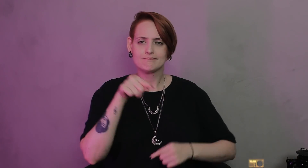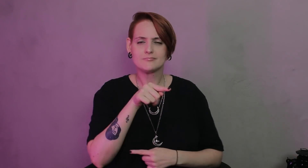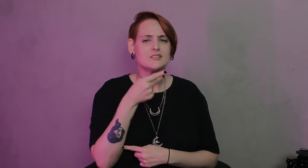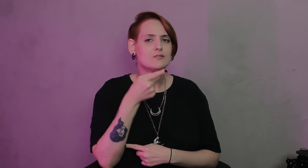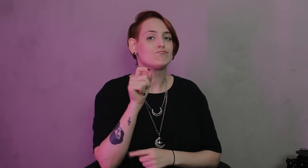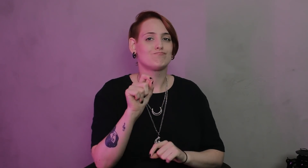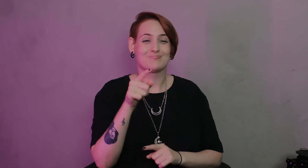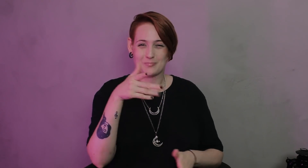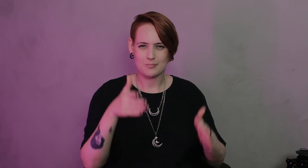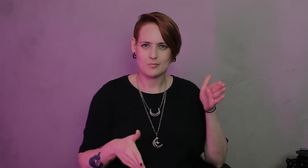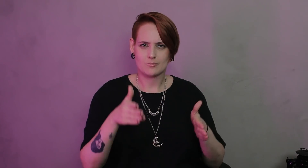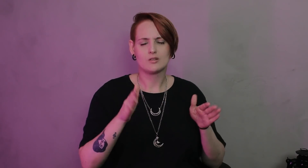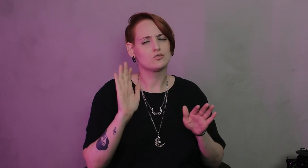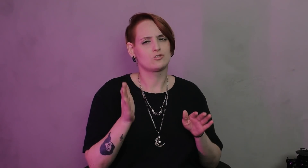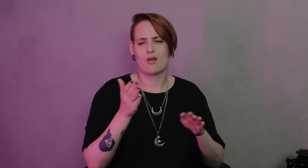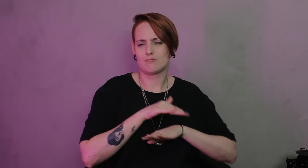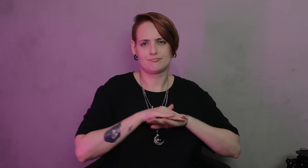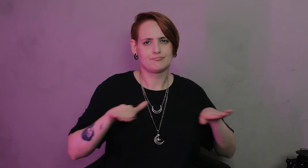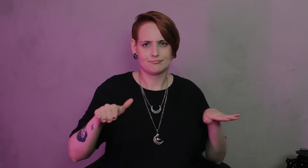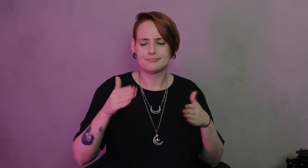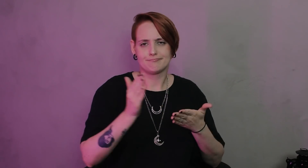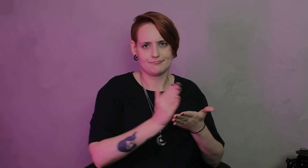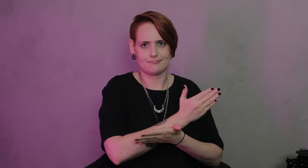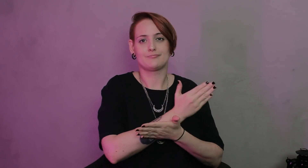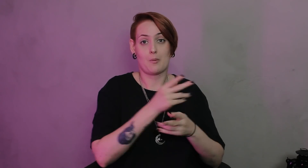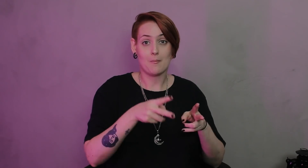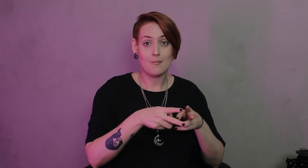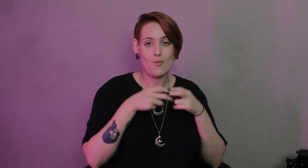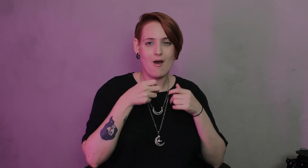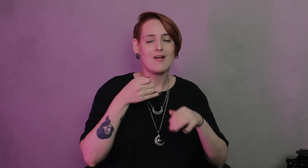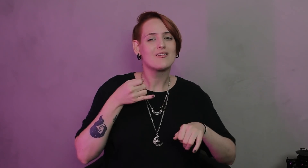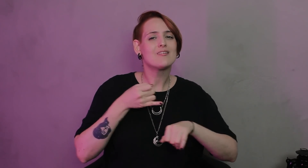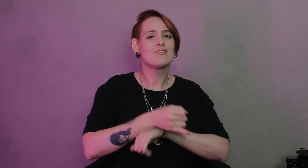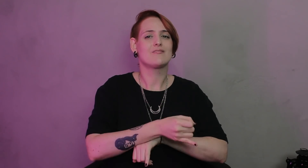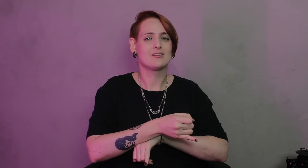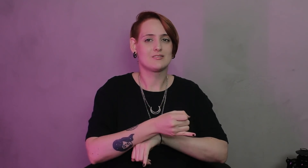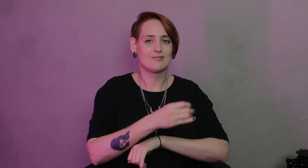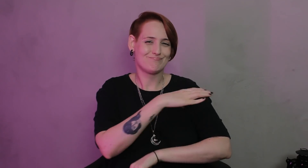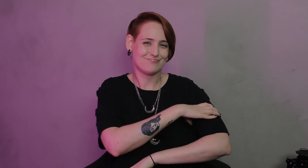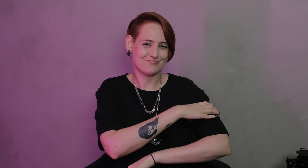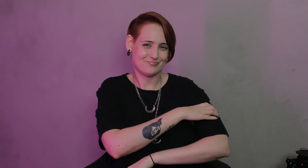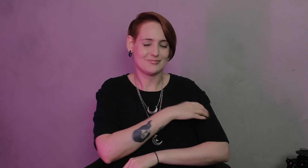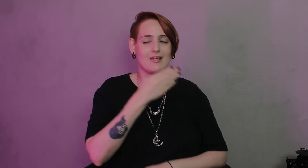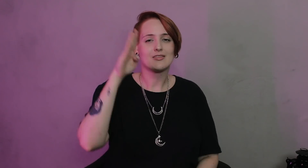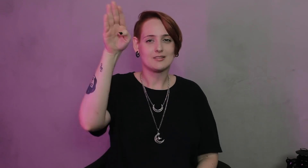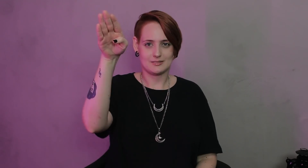who had been exiled during that period due to the Nazi invasion.